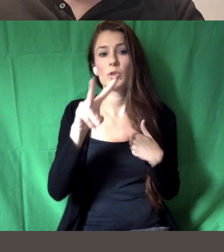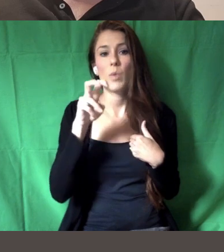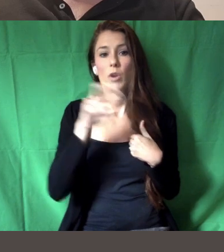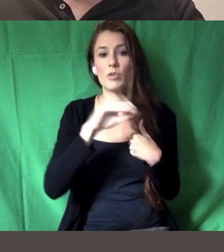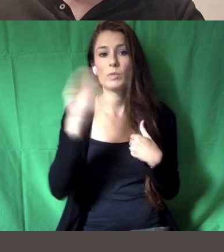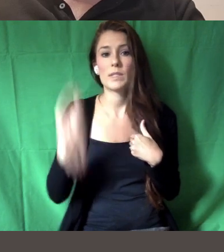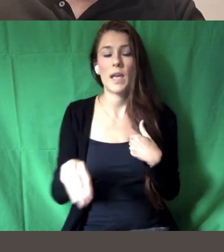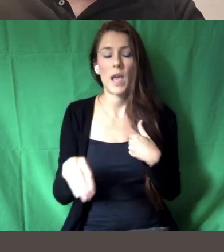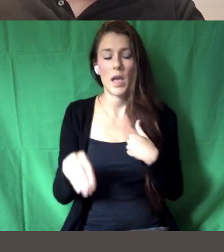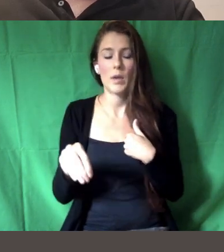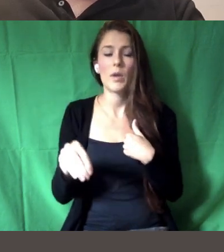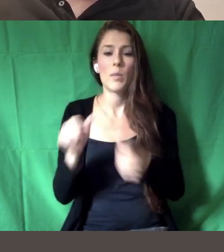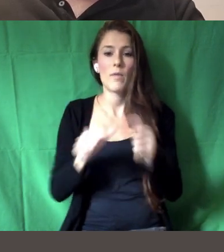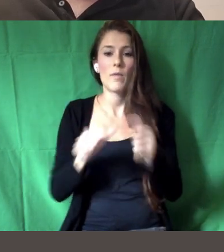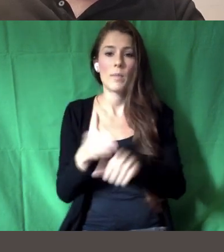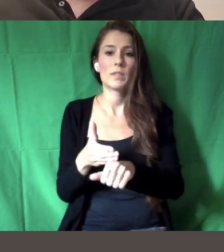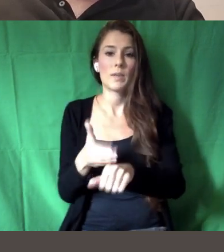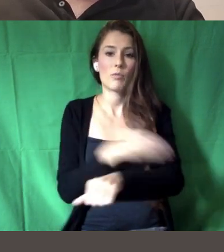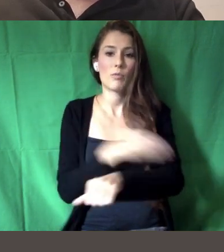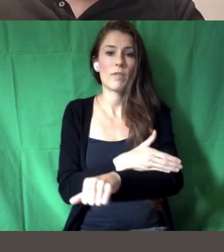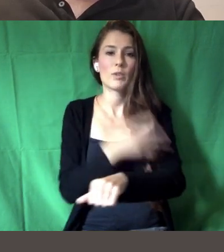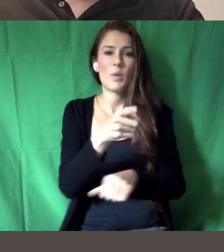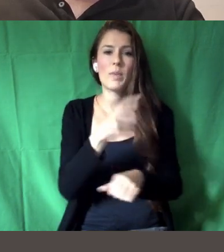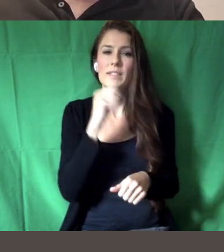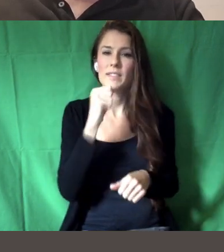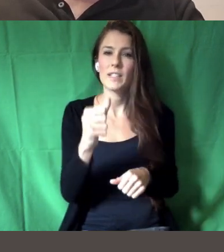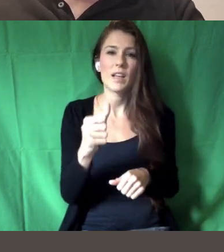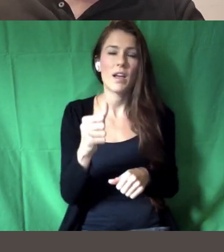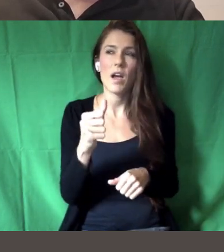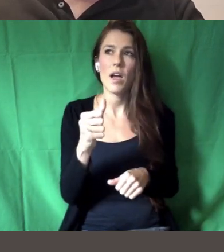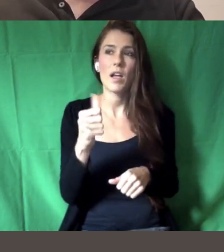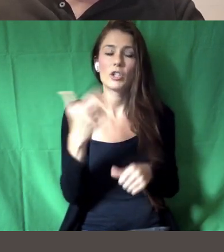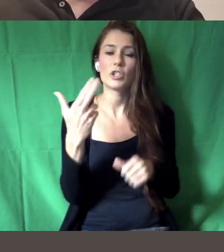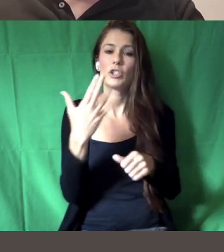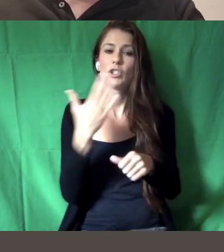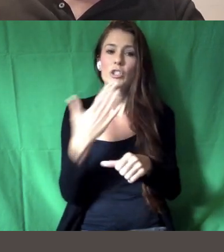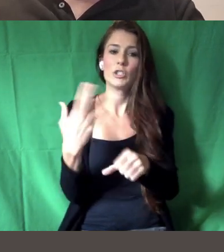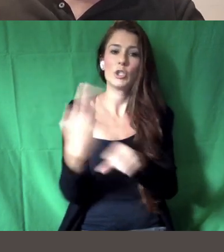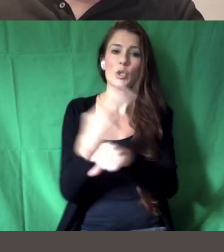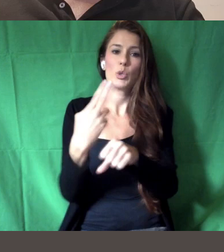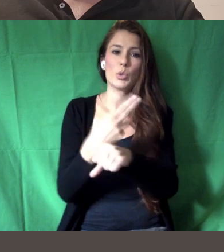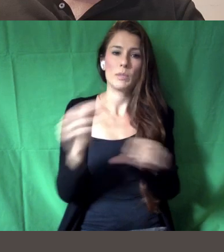improvement. So this TPR metrics is less suitable for price performance benchmarking.